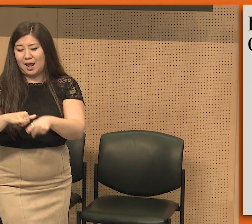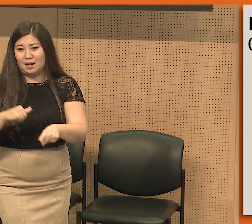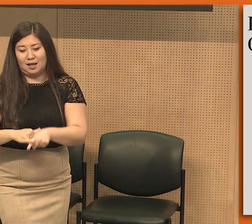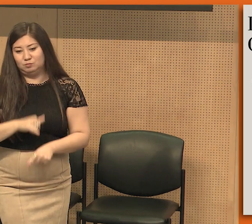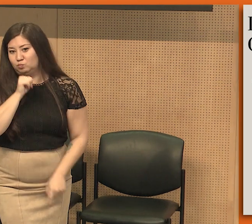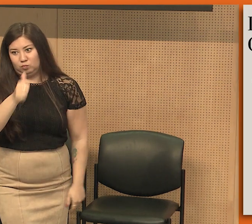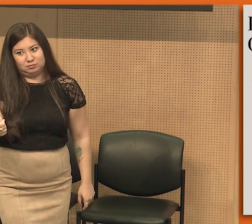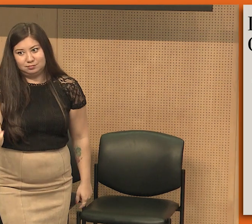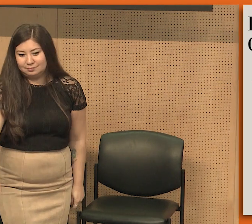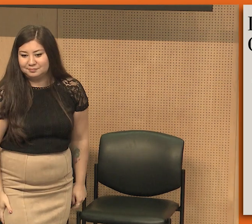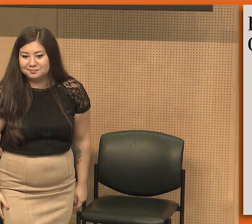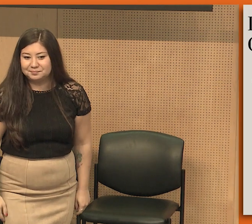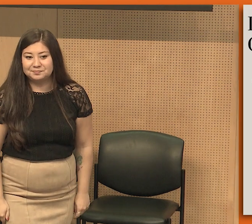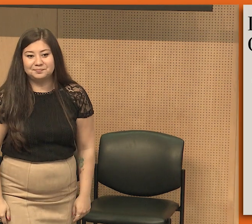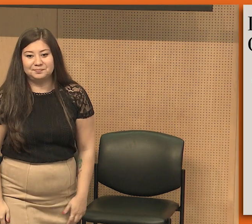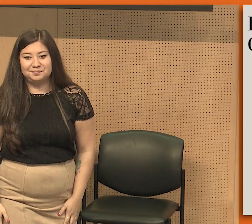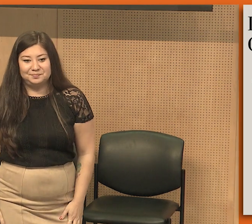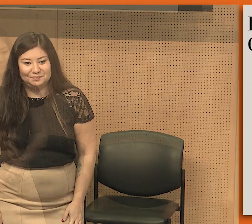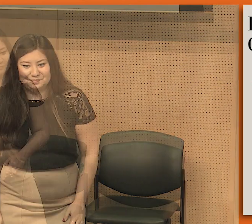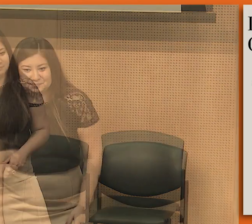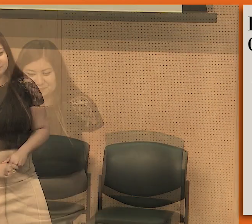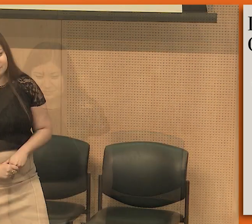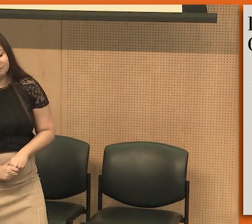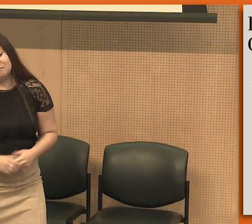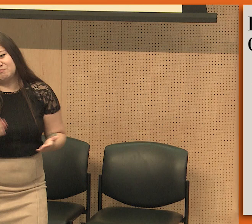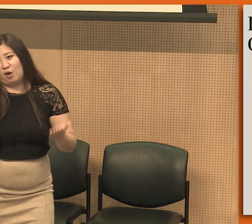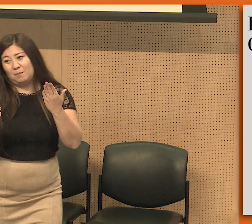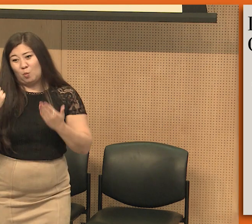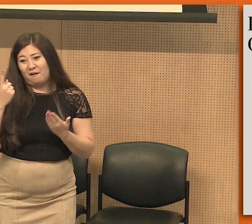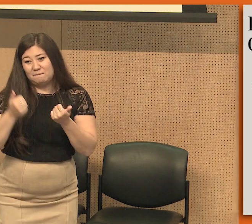and I avoid jargon in doing so, because most people won't understand it.